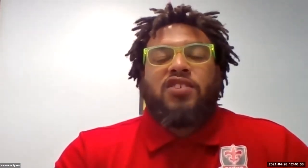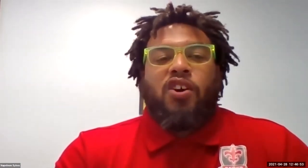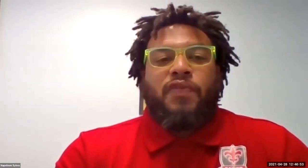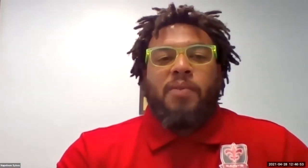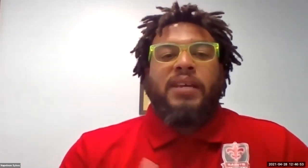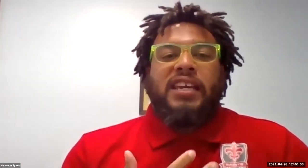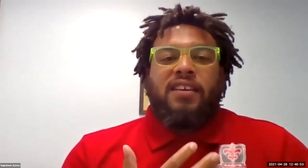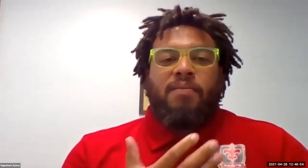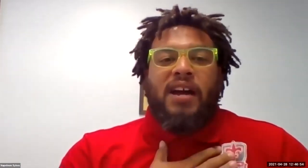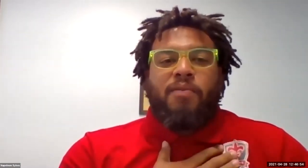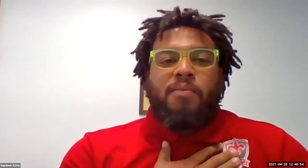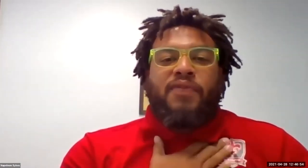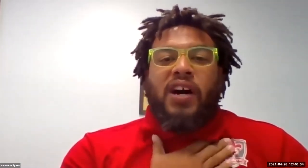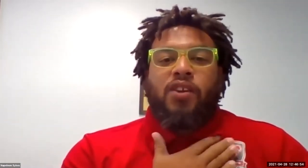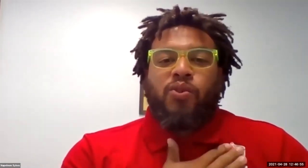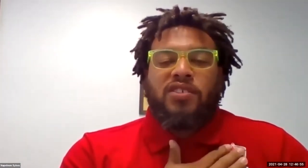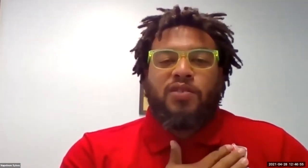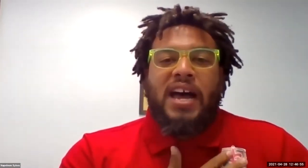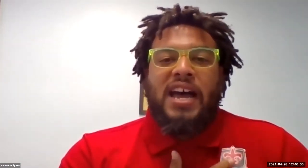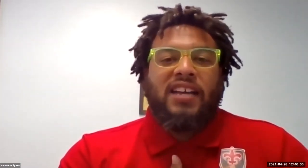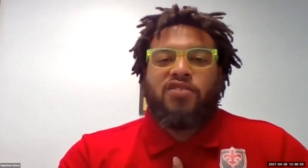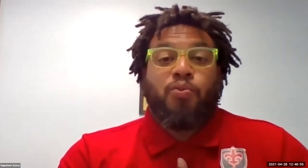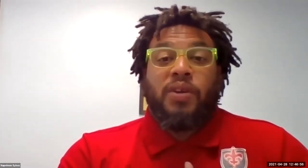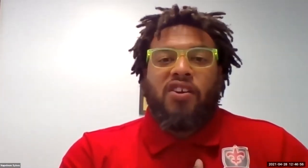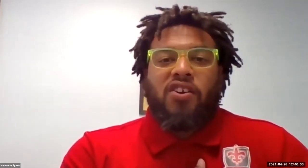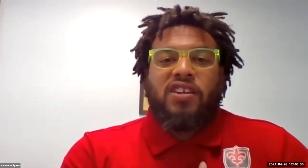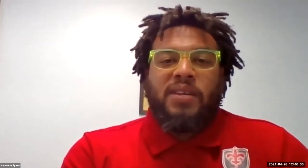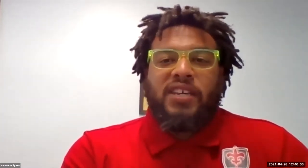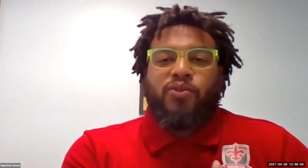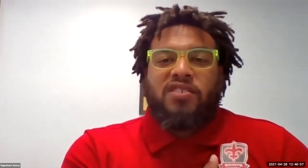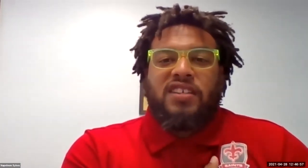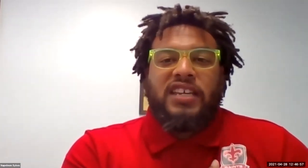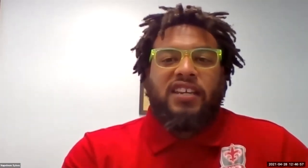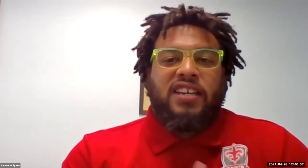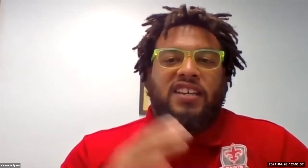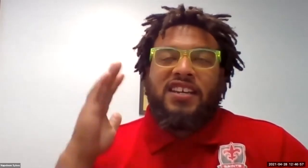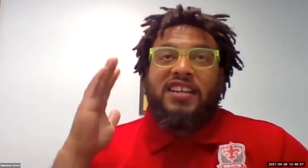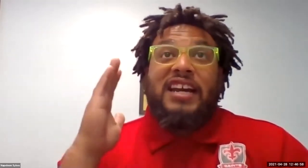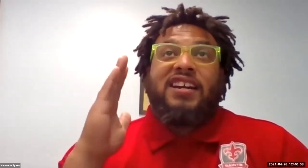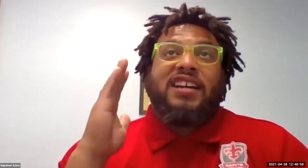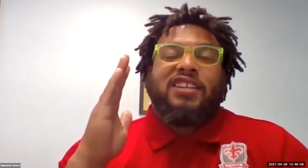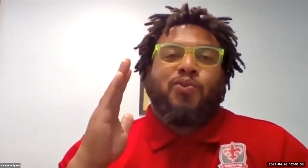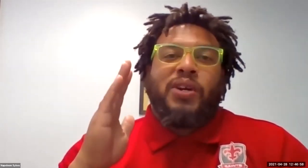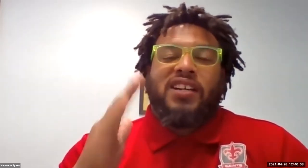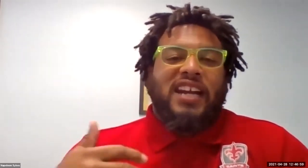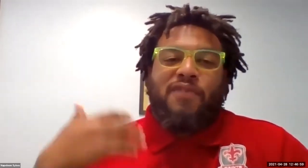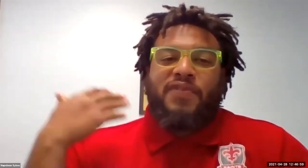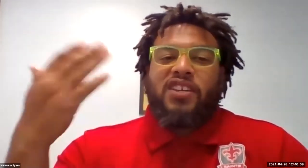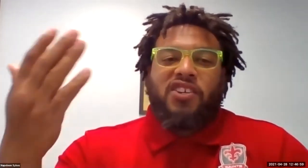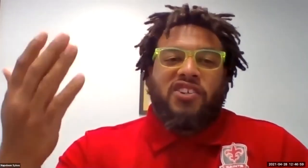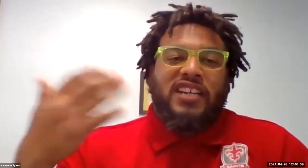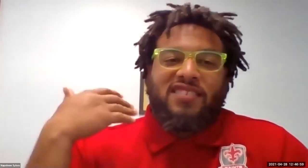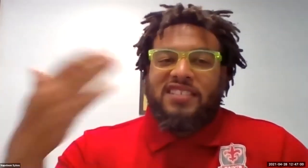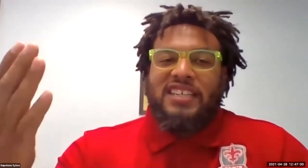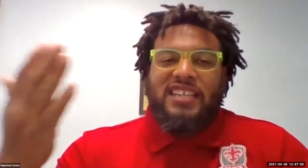And let me know. Kristen, since you did mention the partner with Maryland center for History and Culture